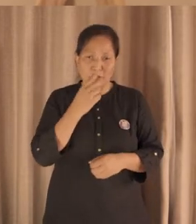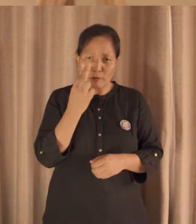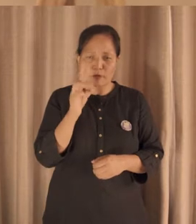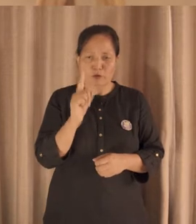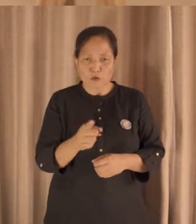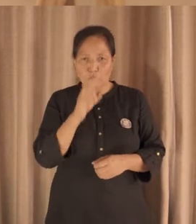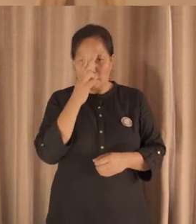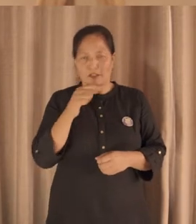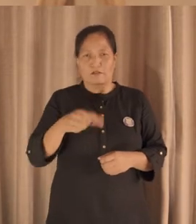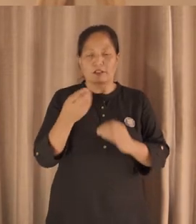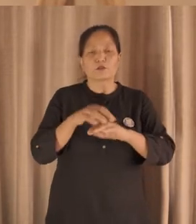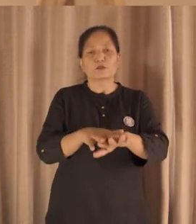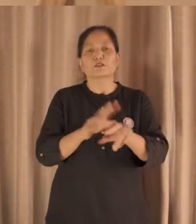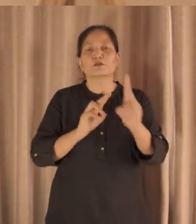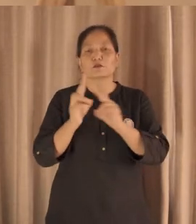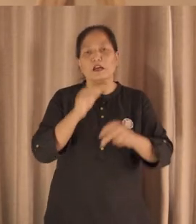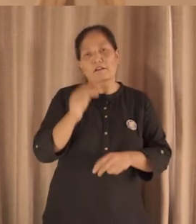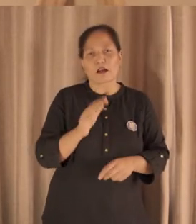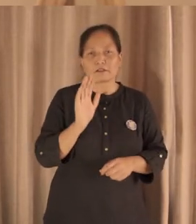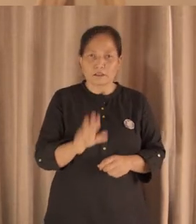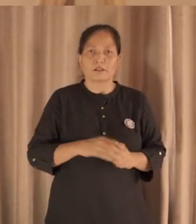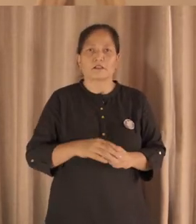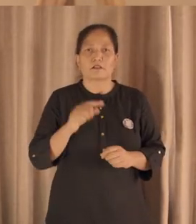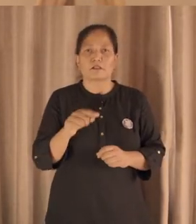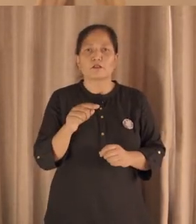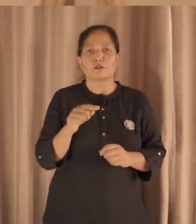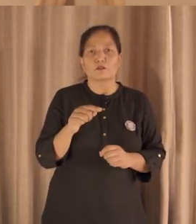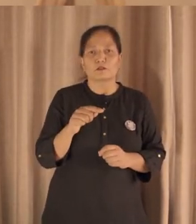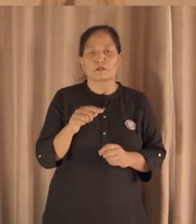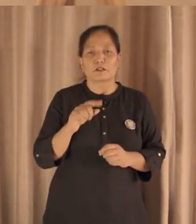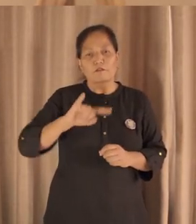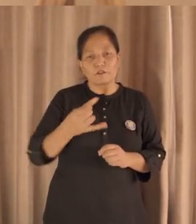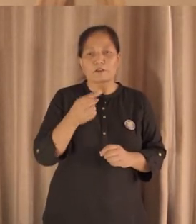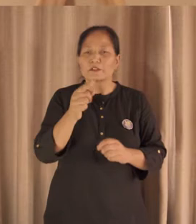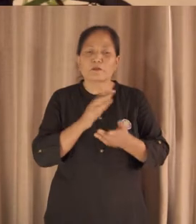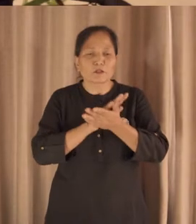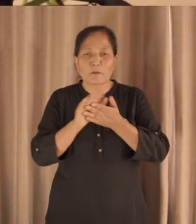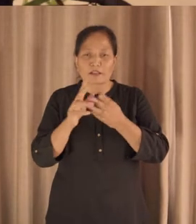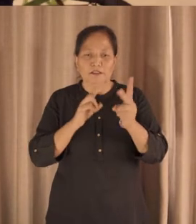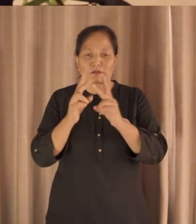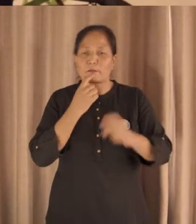picking apples in the Himalayan, washing dishes in the cities of Delhi and many of them are